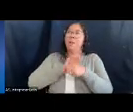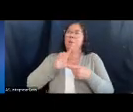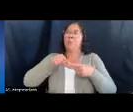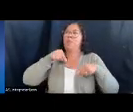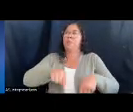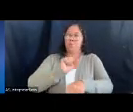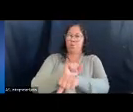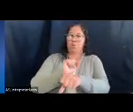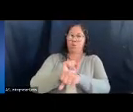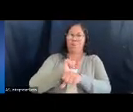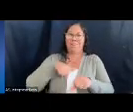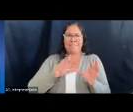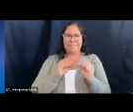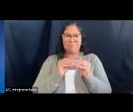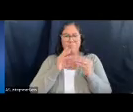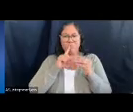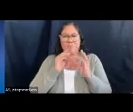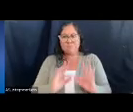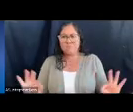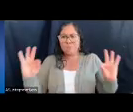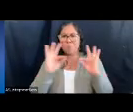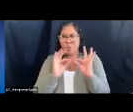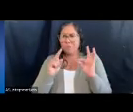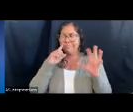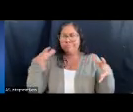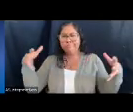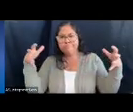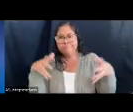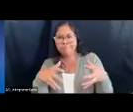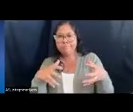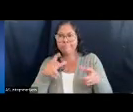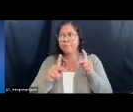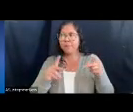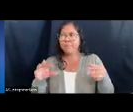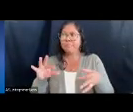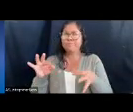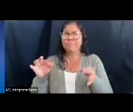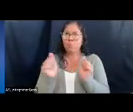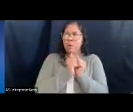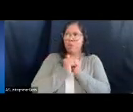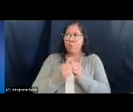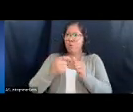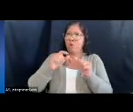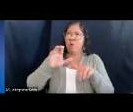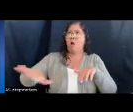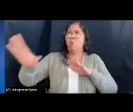been instrumental in bringing us together across the state to focus on strengthening partnerships